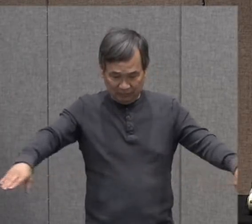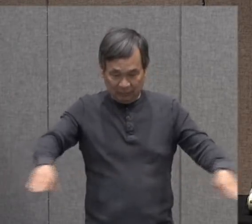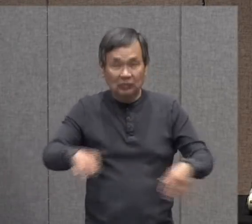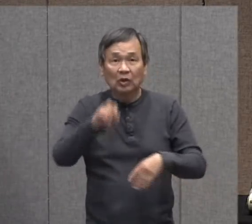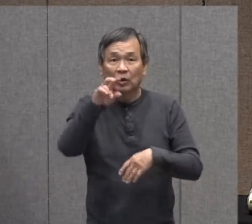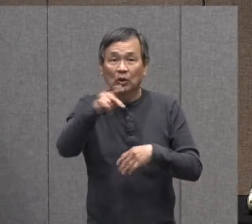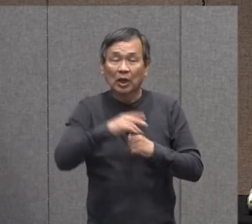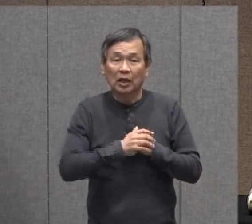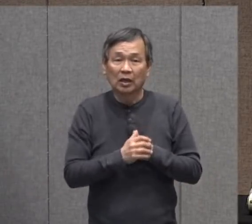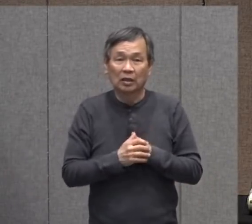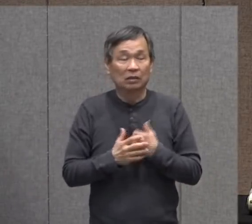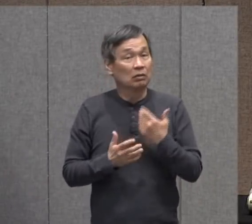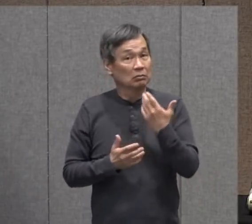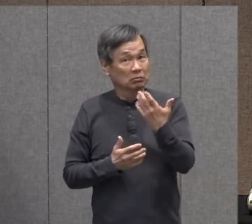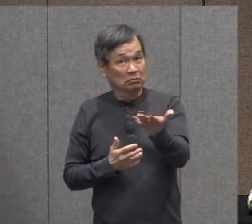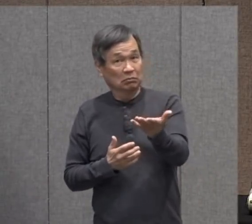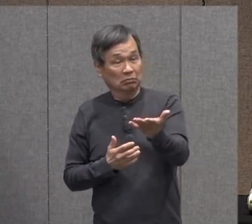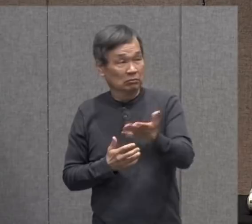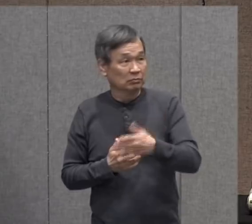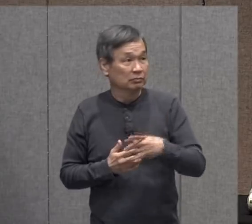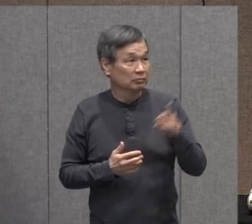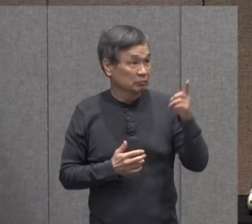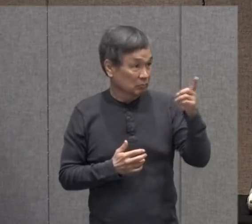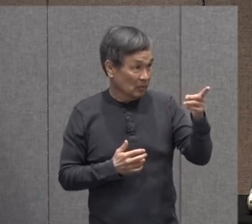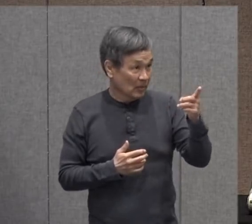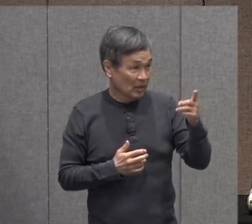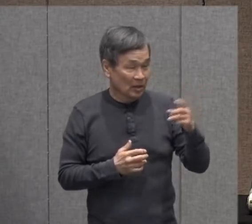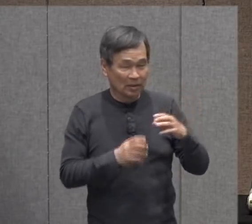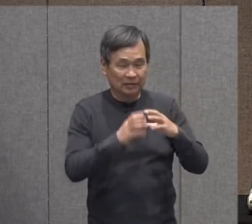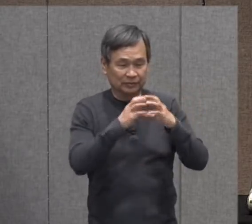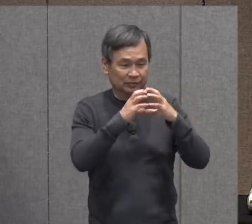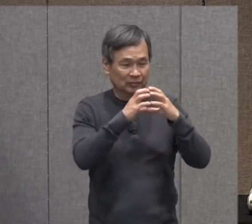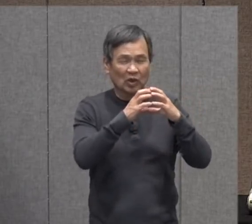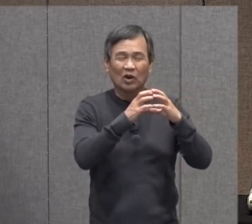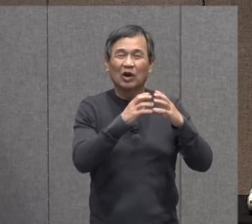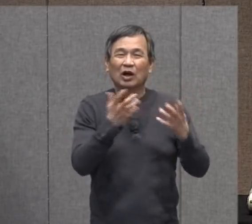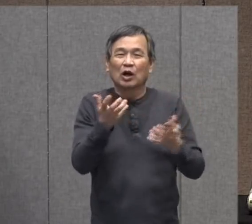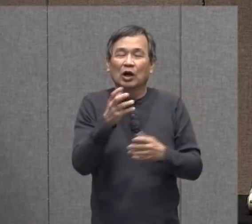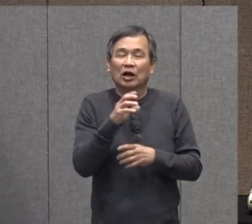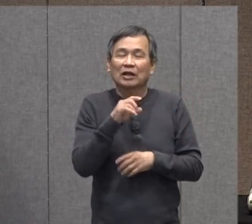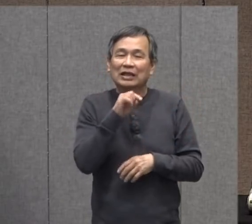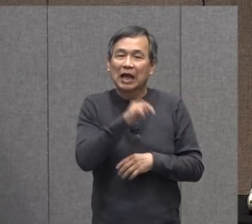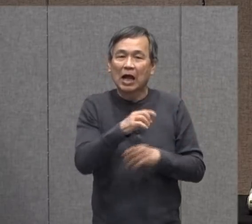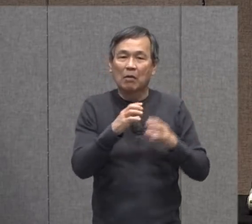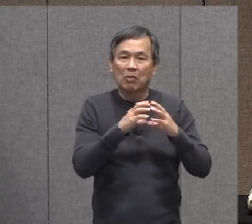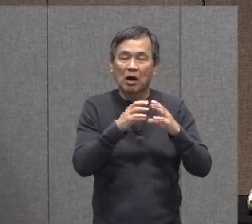I brought a wiffle ball. So, a wiffle ball is plastic